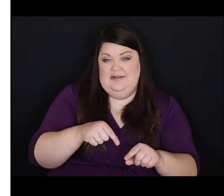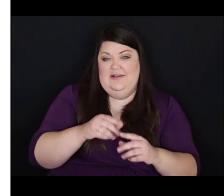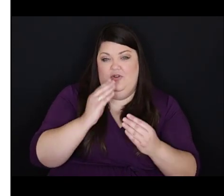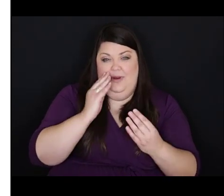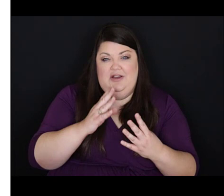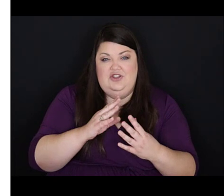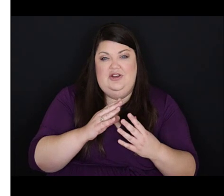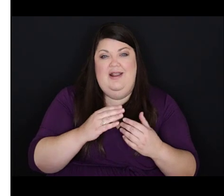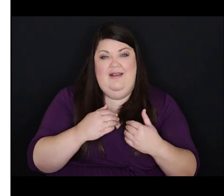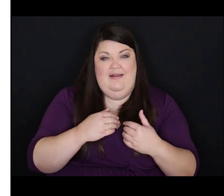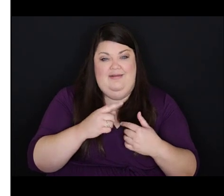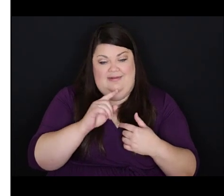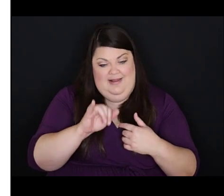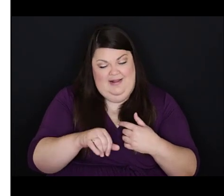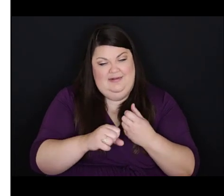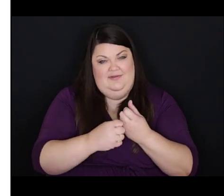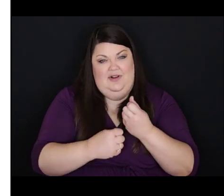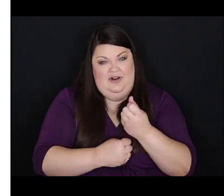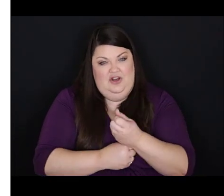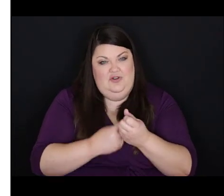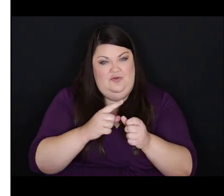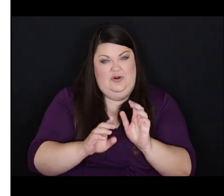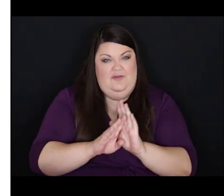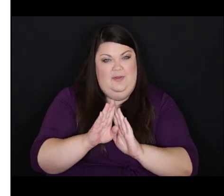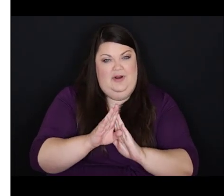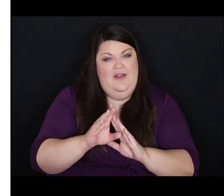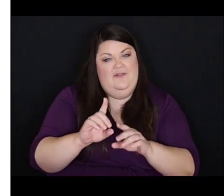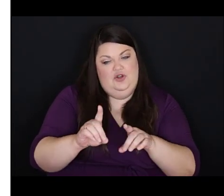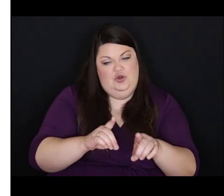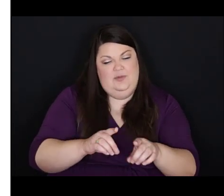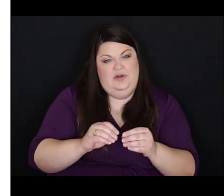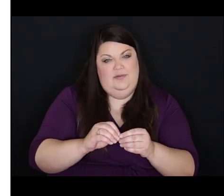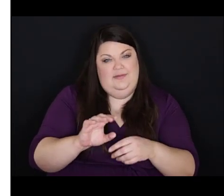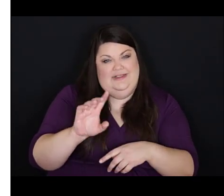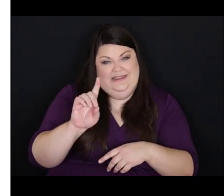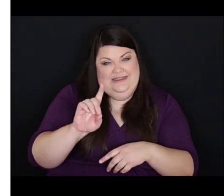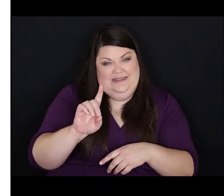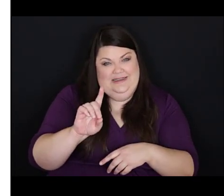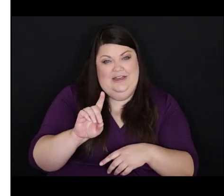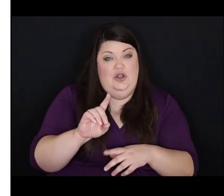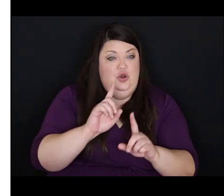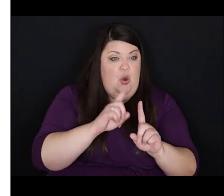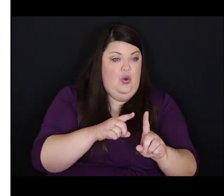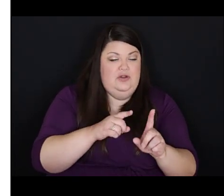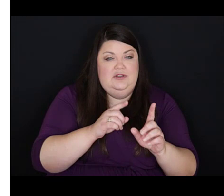foundation for the development of Description (c), Goals, Priorities, and Strategies.